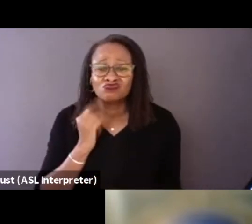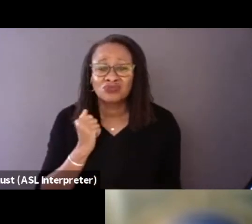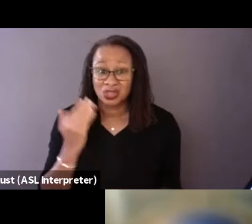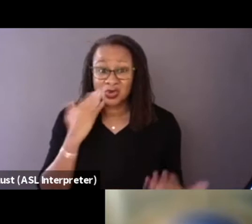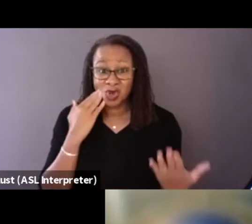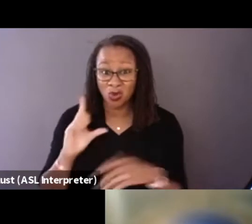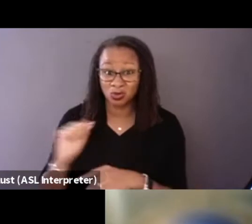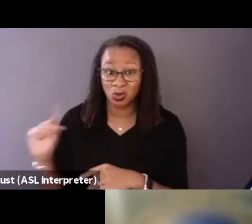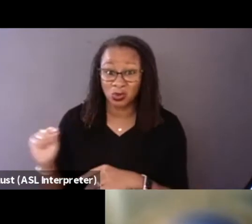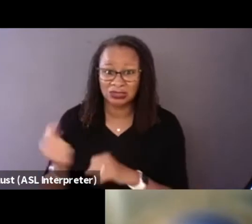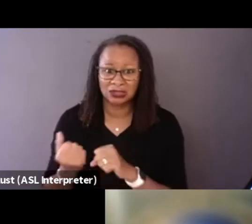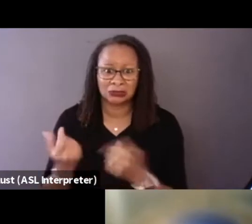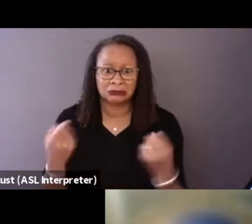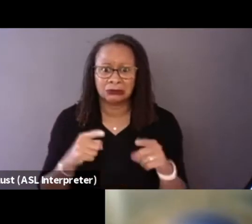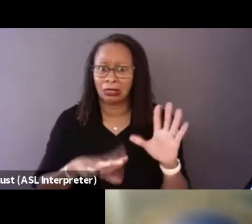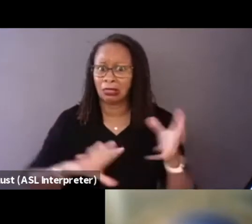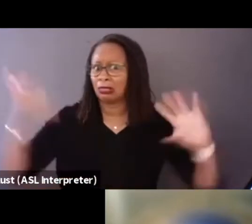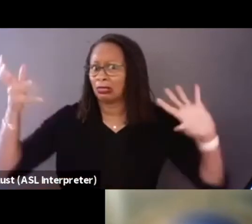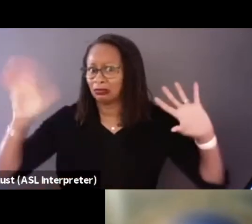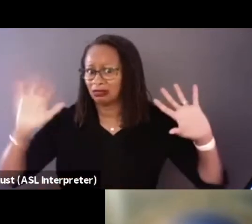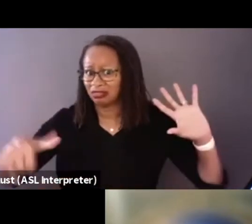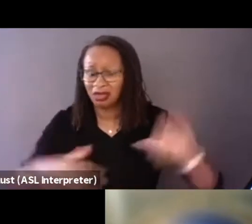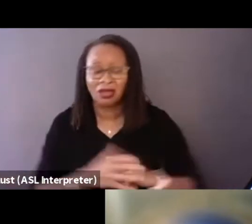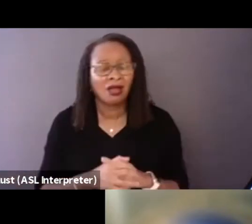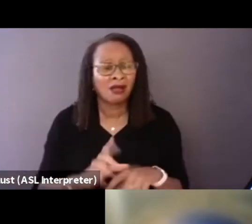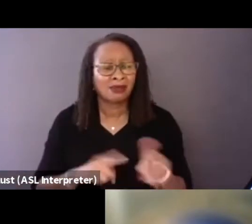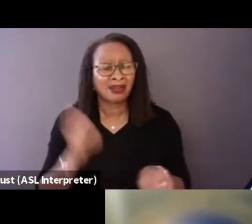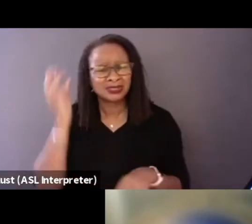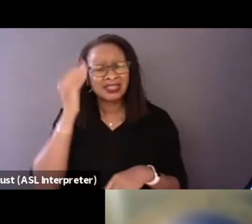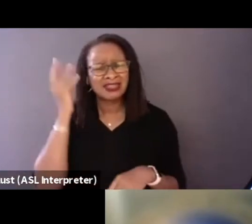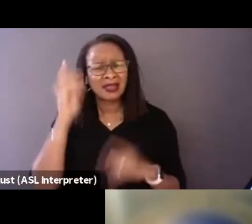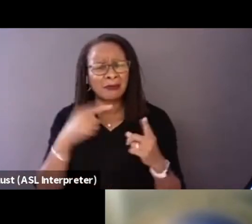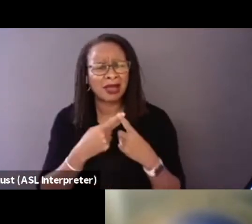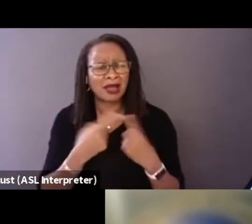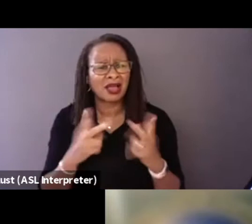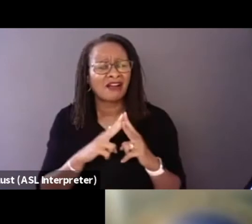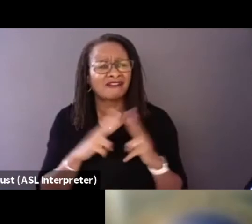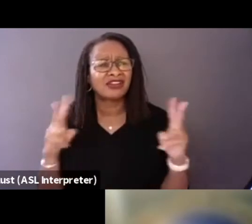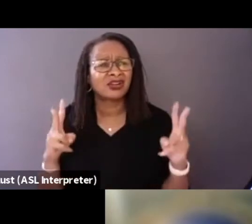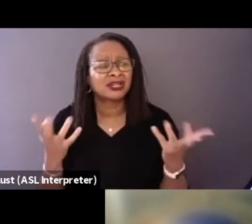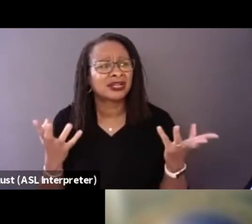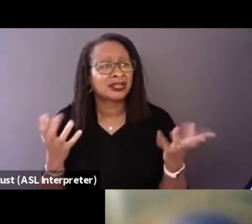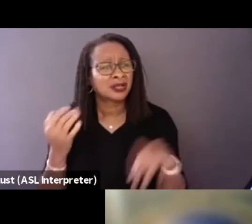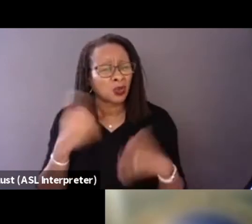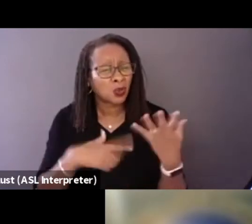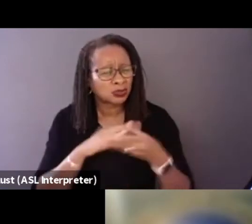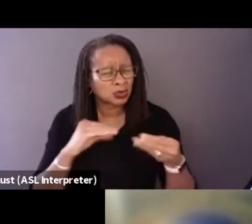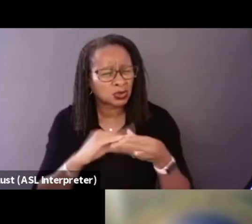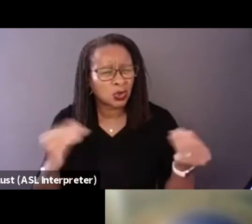This past year went. But I was thinking about this in a very, what is the story that we're telling, and wasn't thinking about it